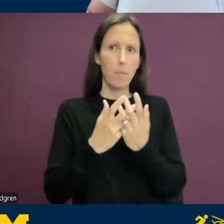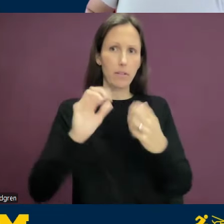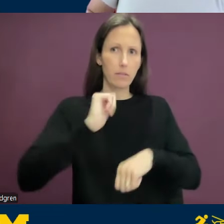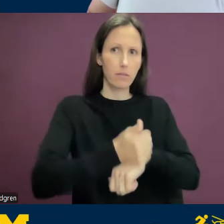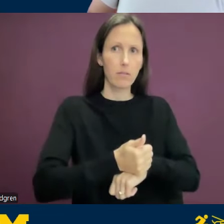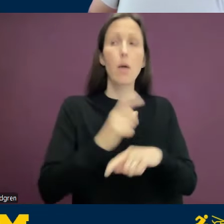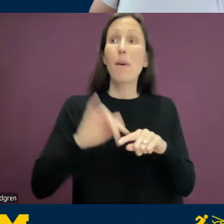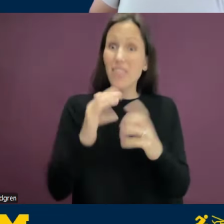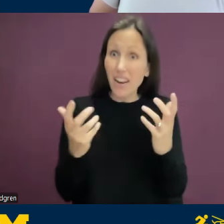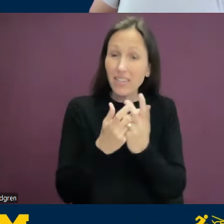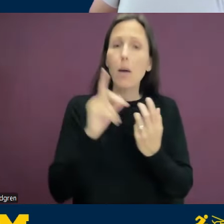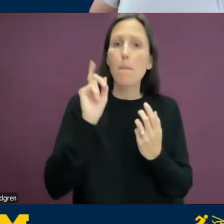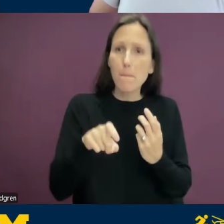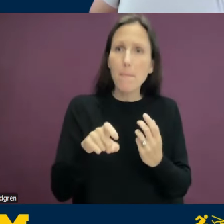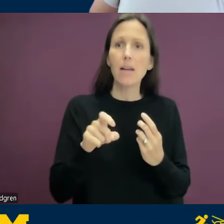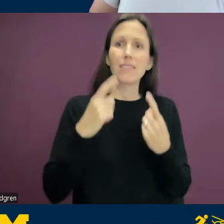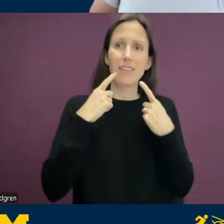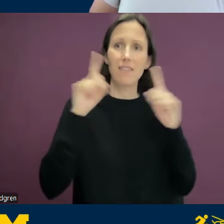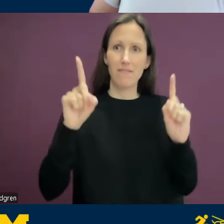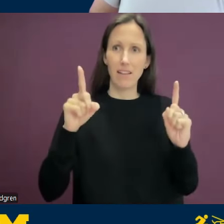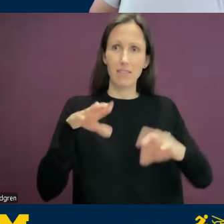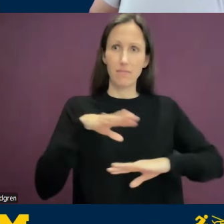the functional limitations presented by the disability.